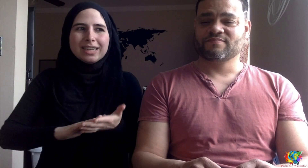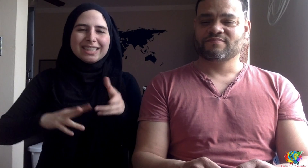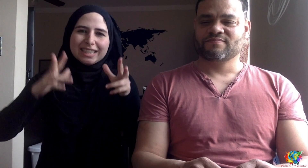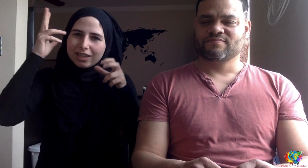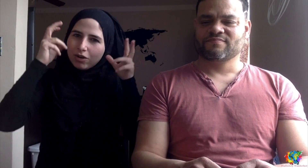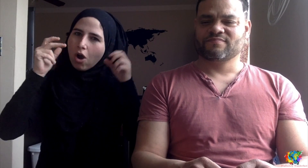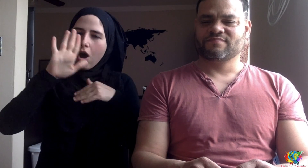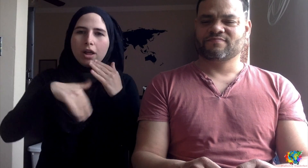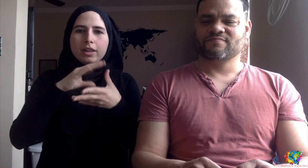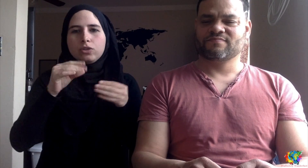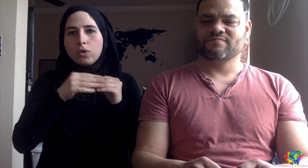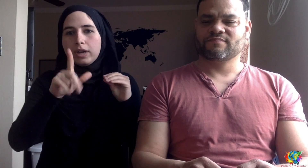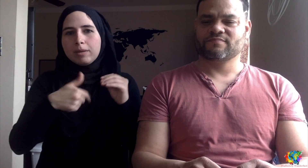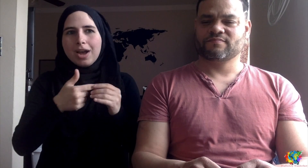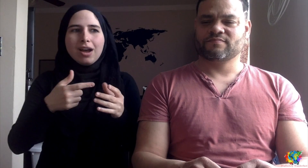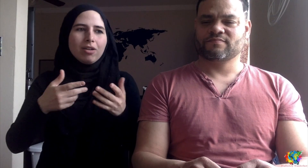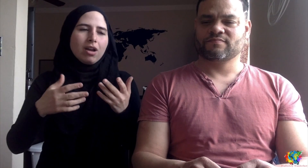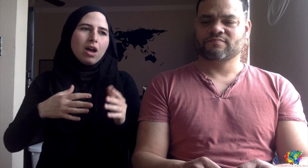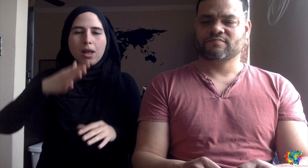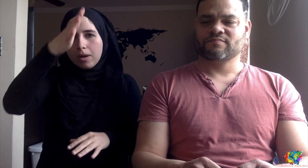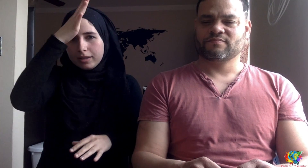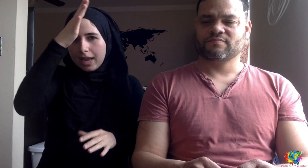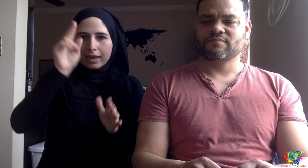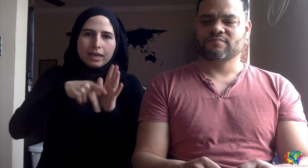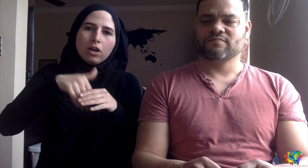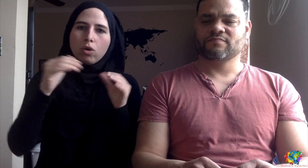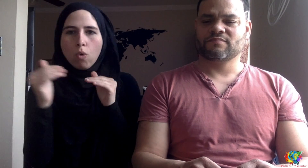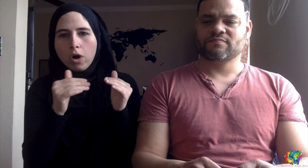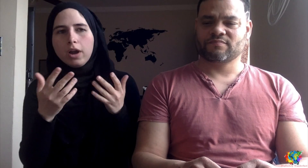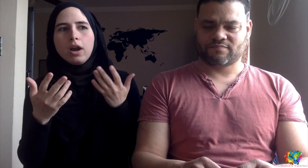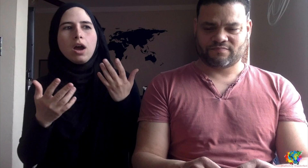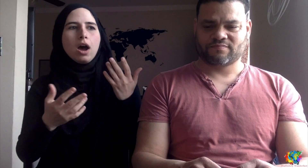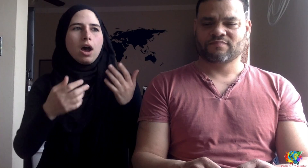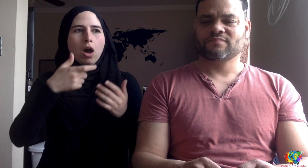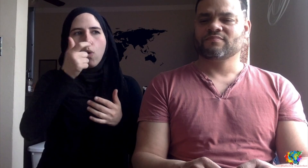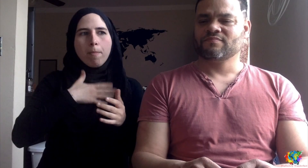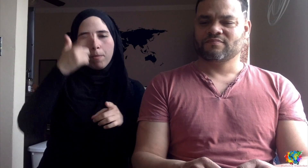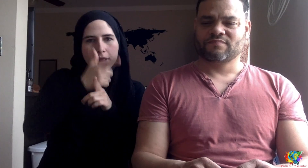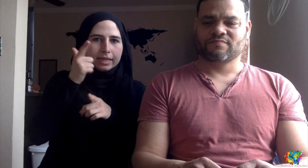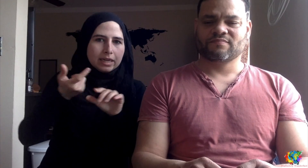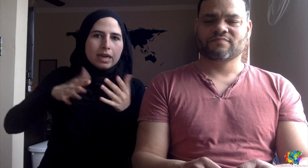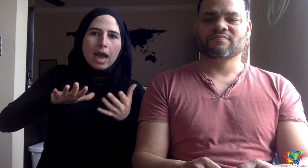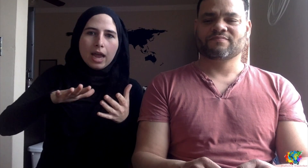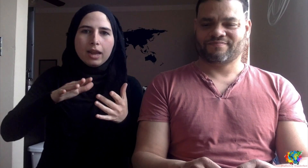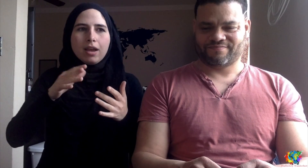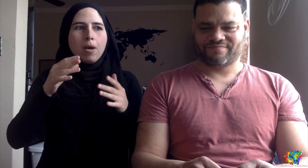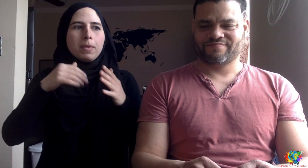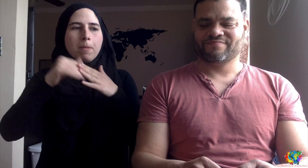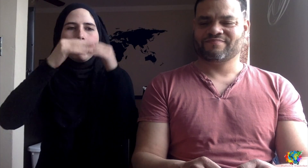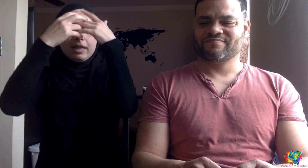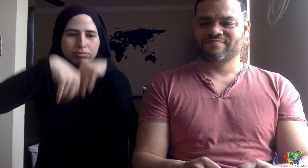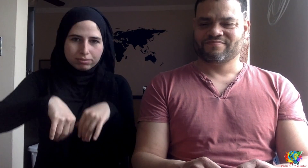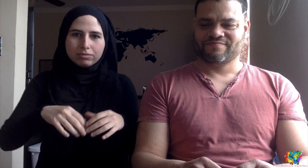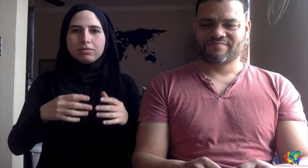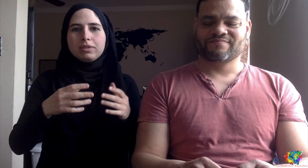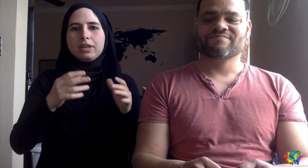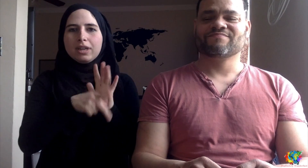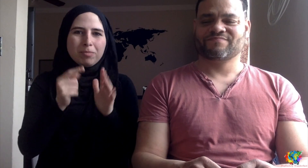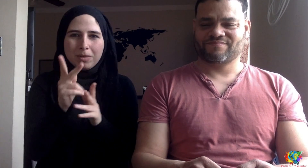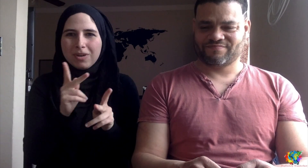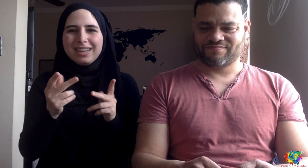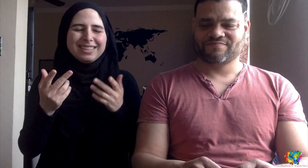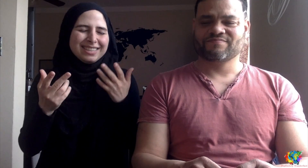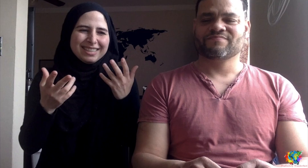Zee: Also hearing all these stories about their dads killed in the war, watching my brother or sister die, buildings collapsed, killing people, etc.